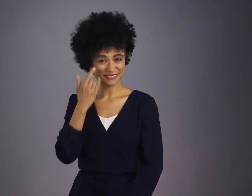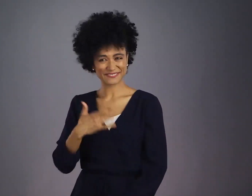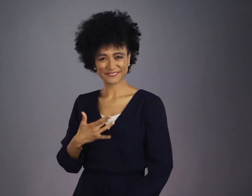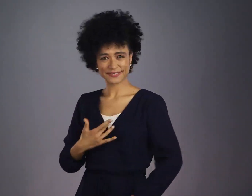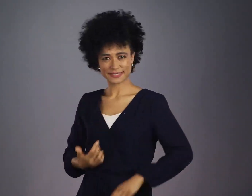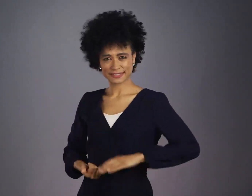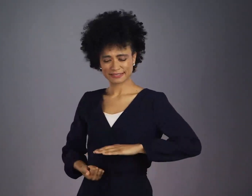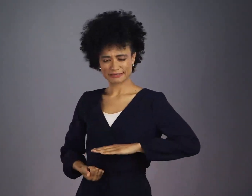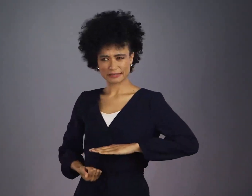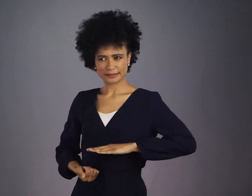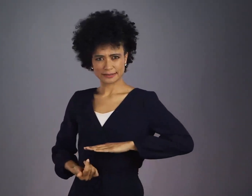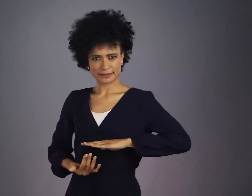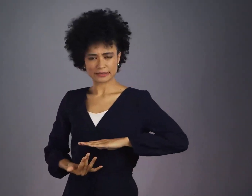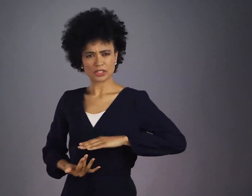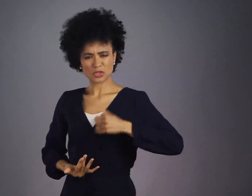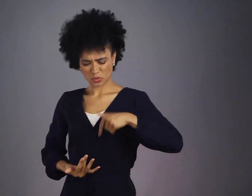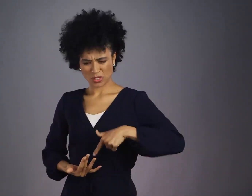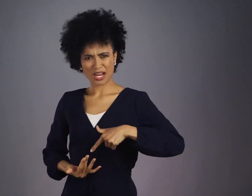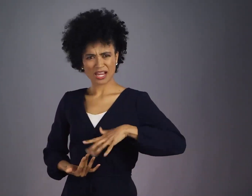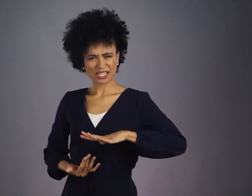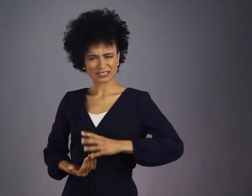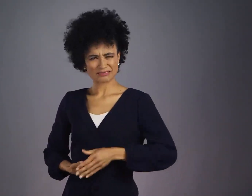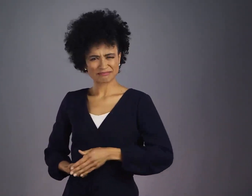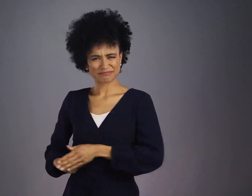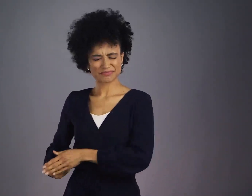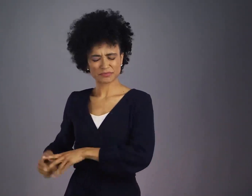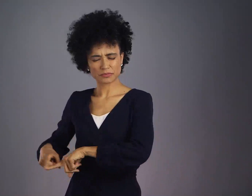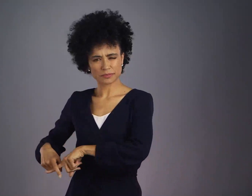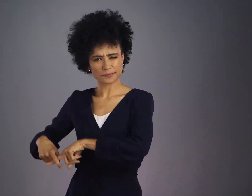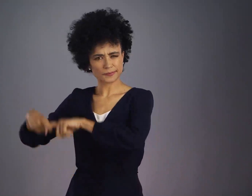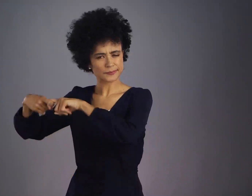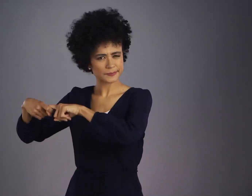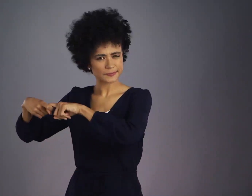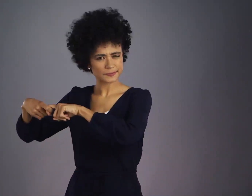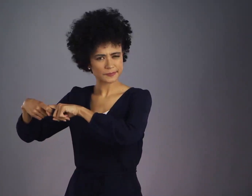When resentful thoughts come, try to pause and count your blessings.